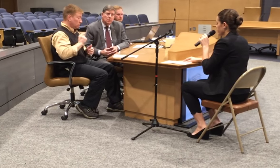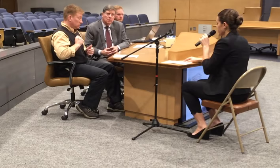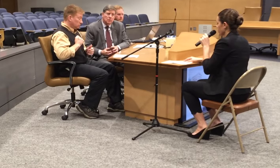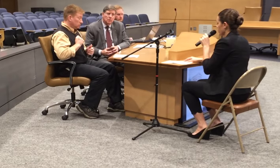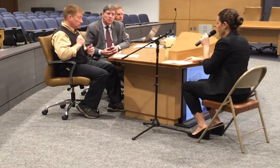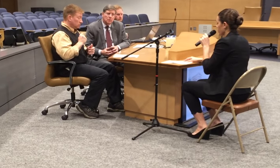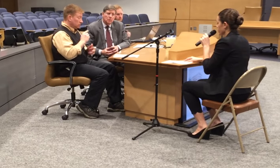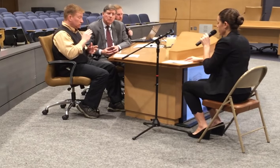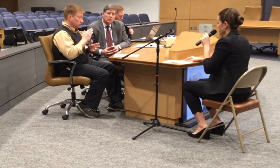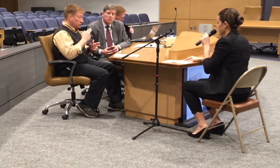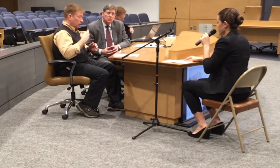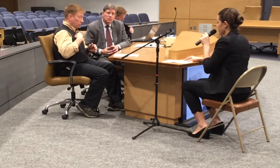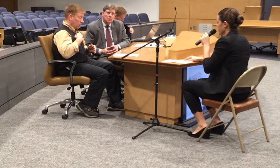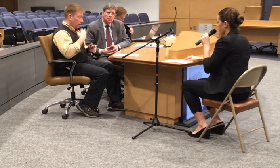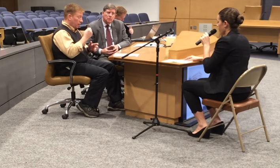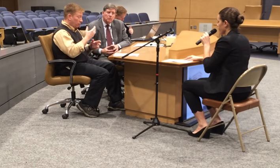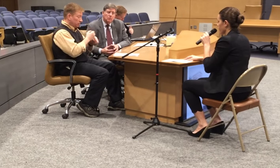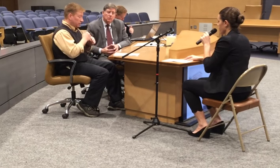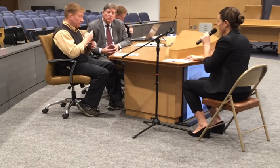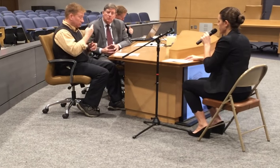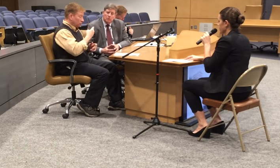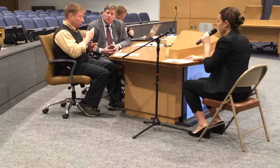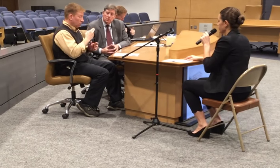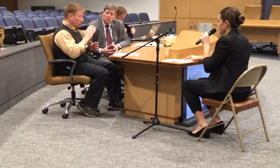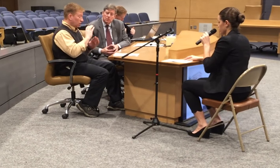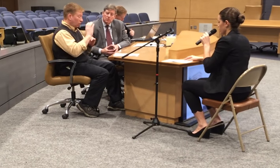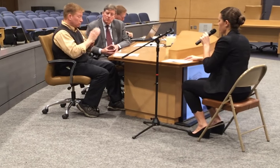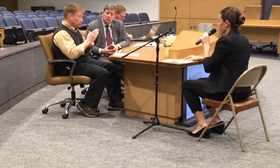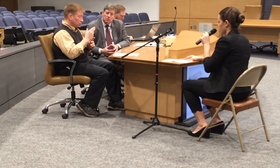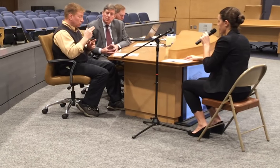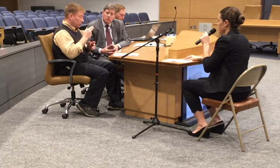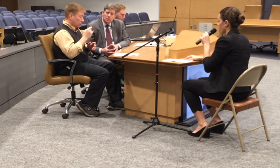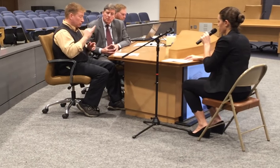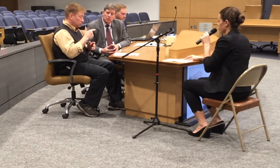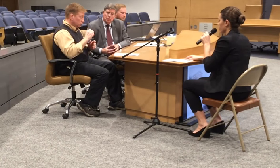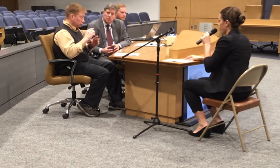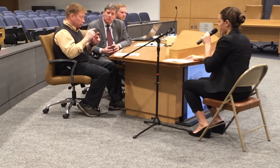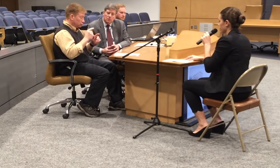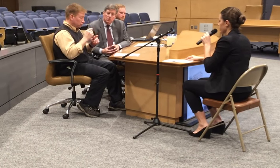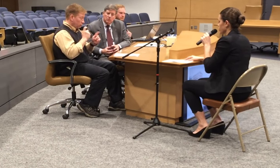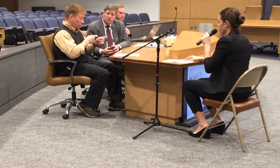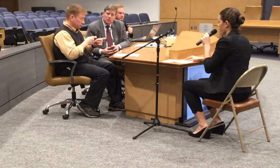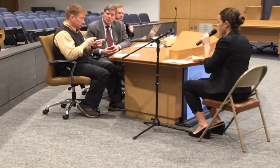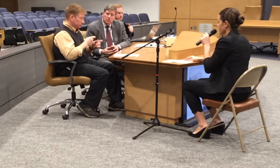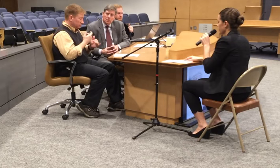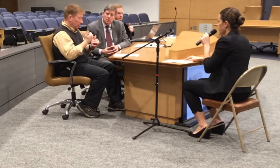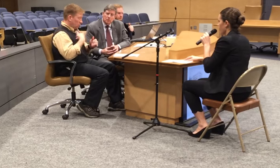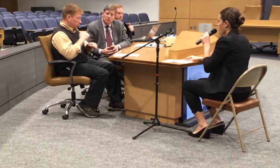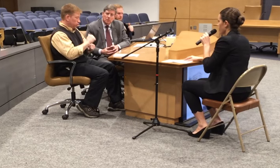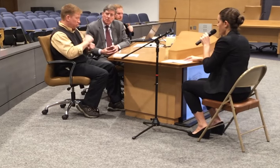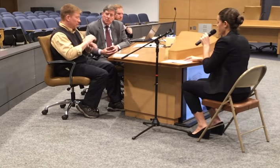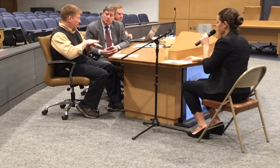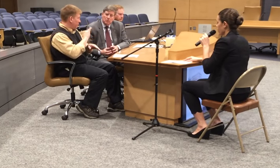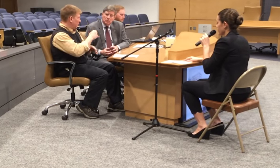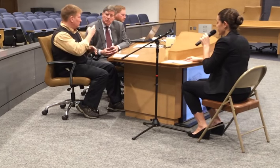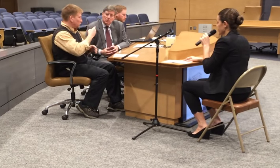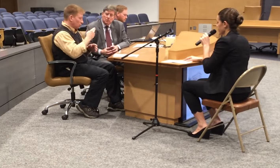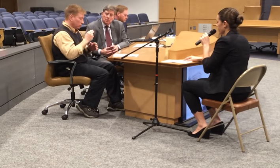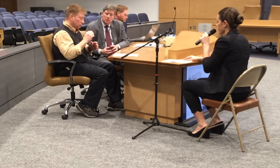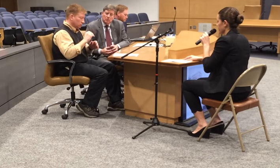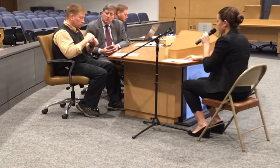Most recently the Board of Trustees applied for a Historic Structures Grant and are in